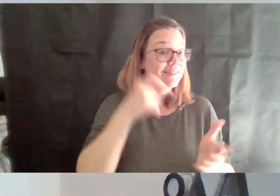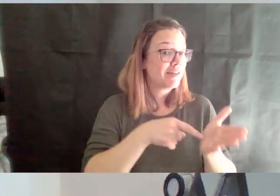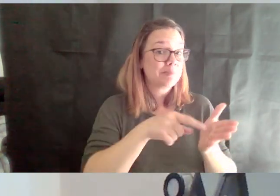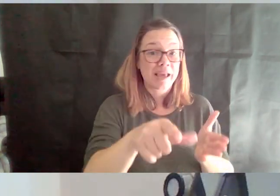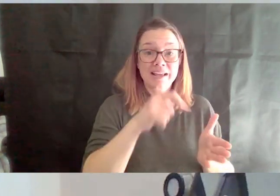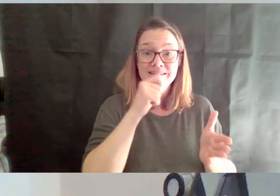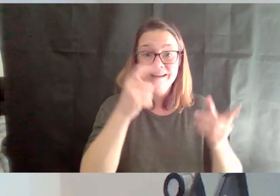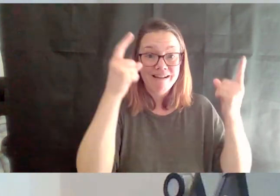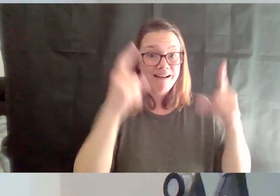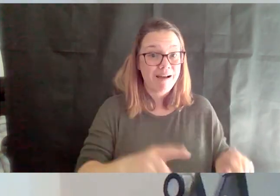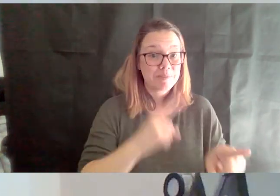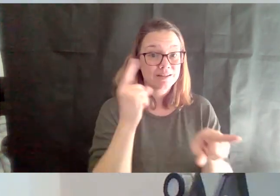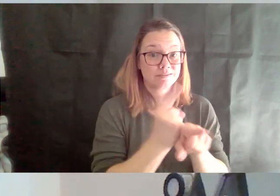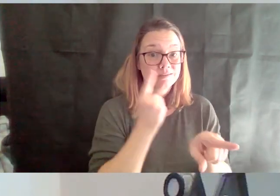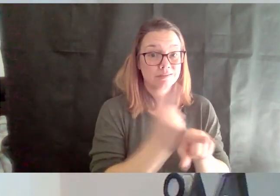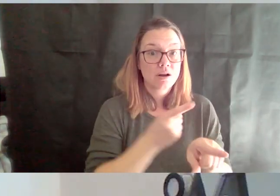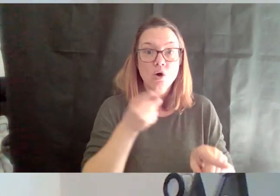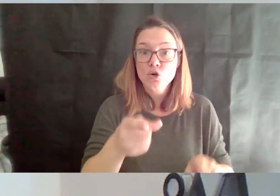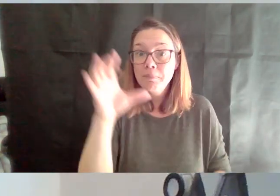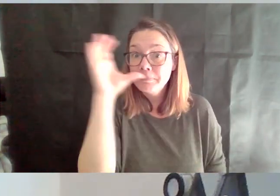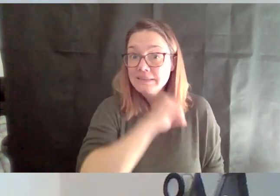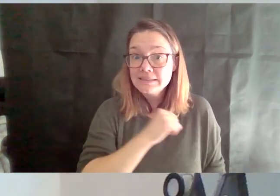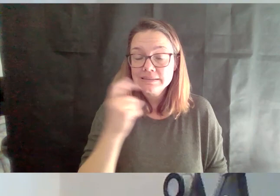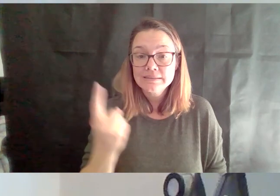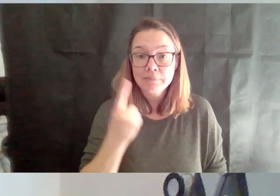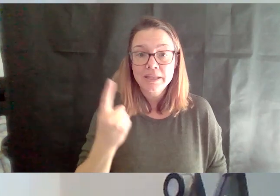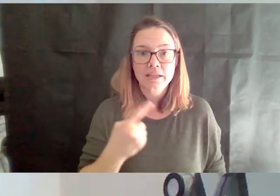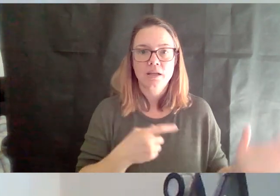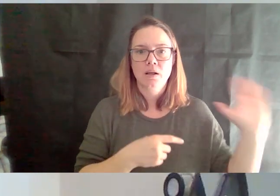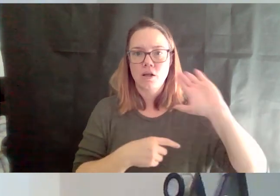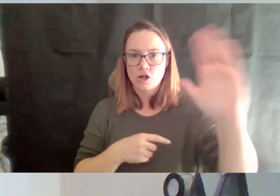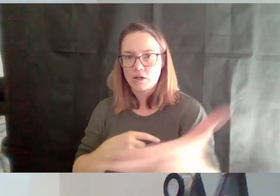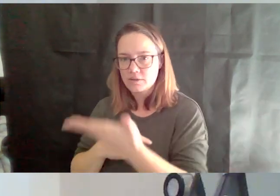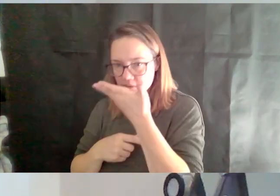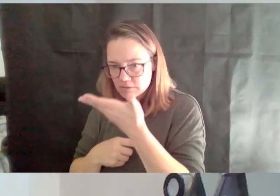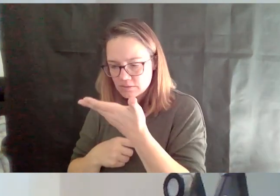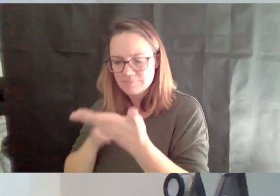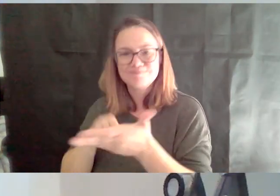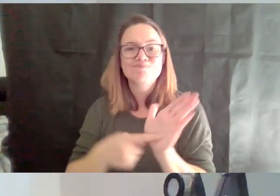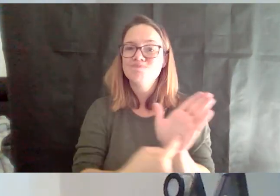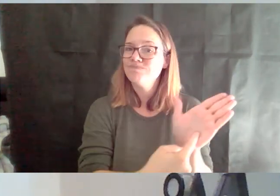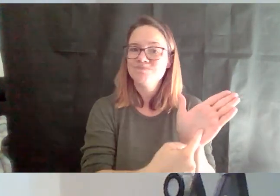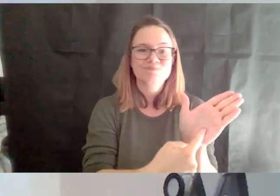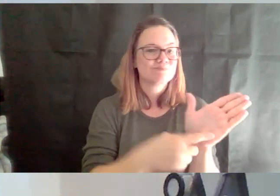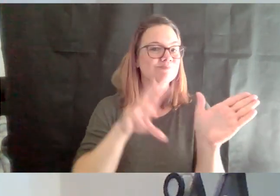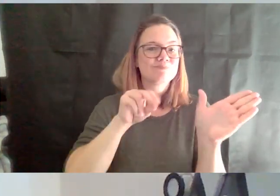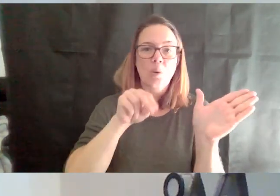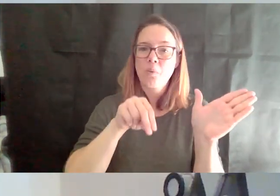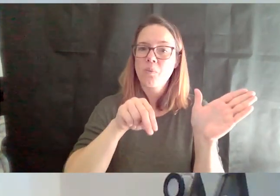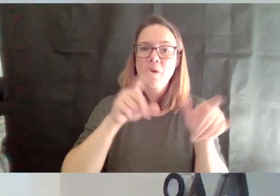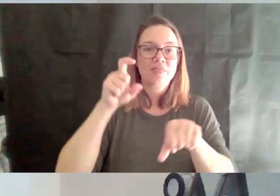if you are missing something, you can go back and say, no, this went through on this date.